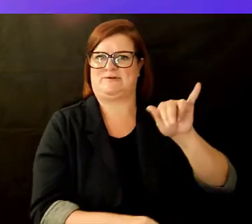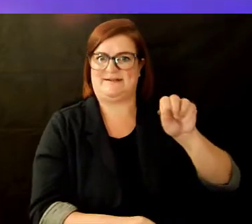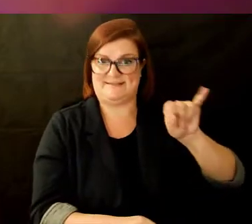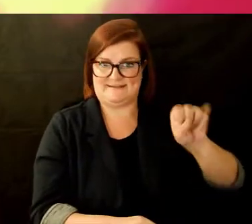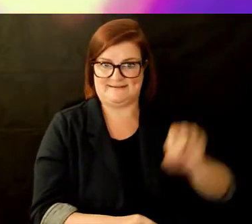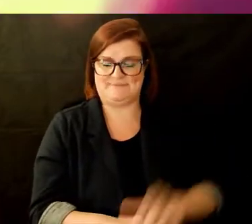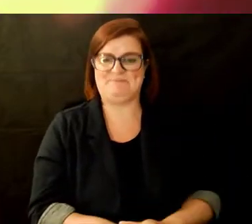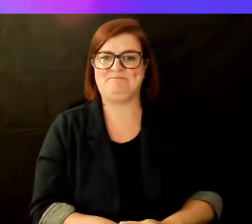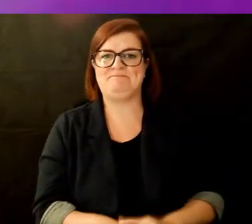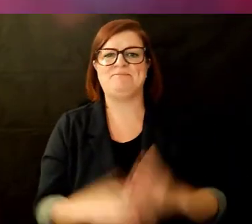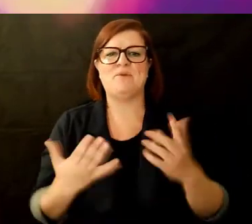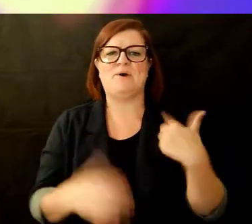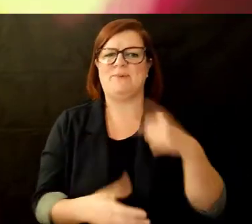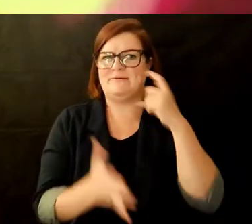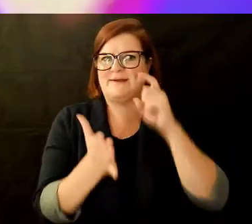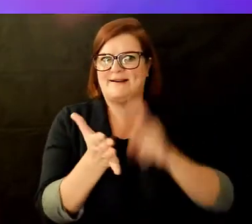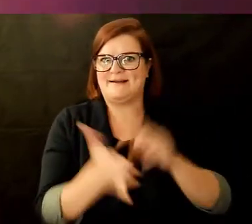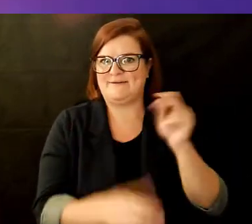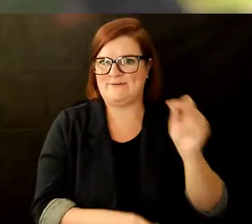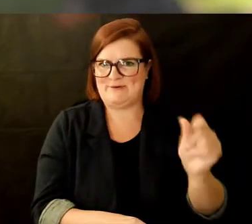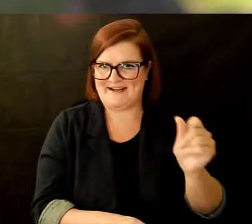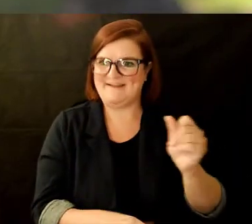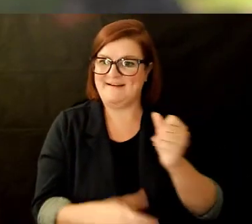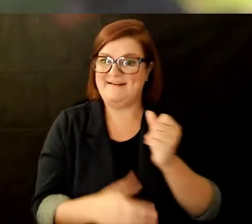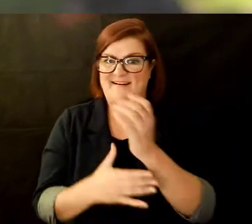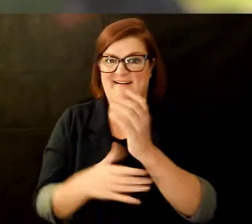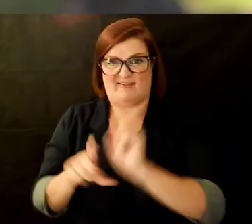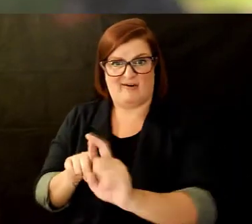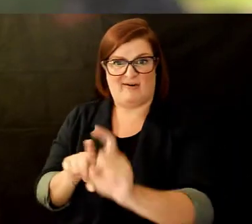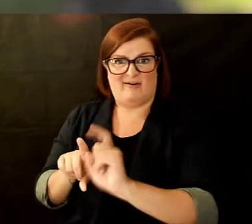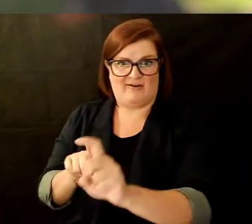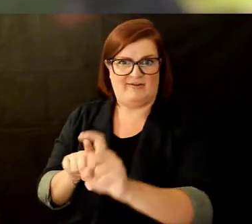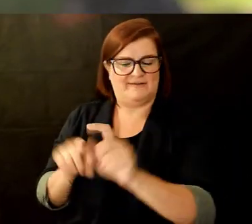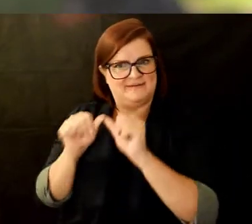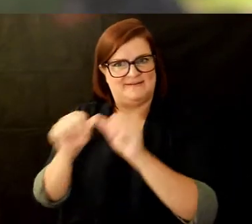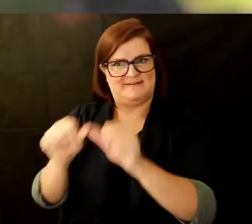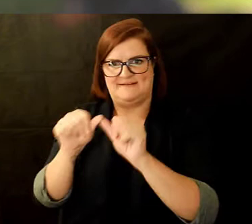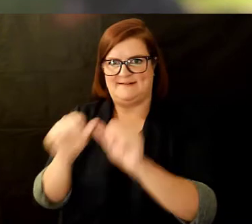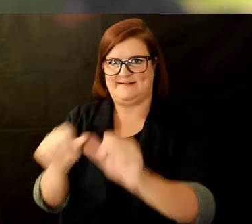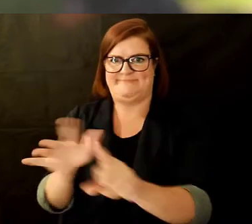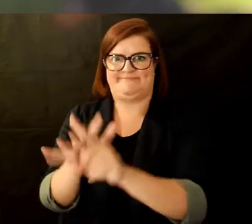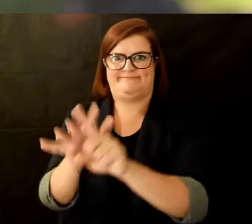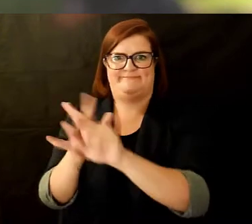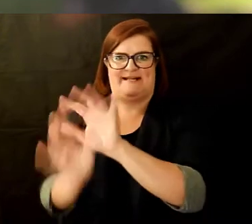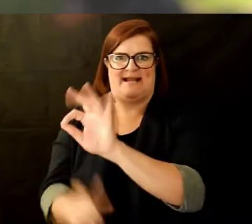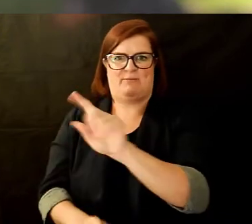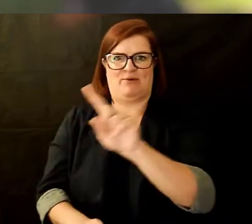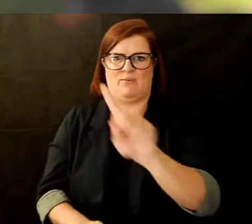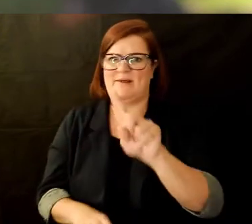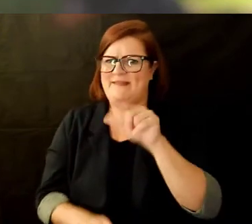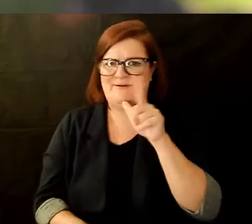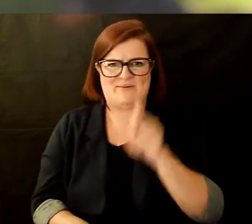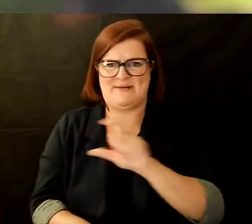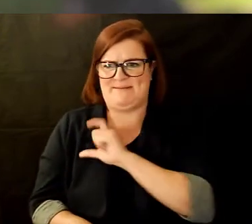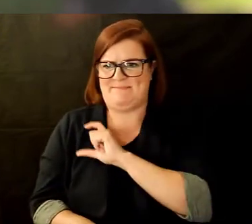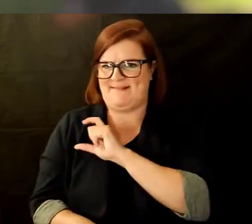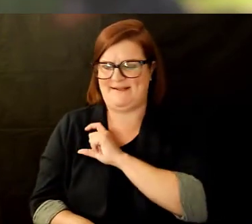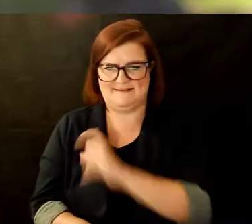What we recognize pretty quick with this is that there are calls consistently coming across 911 that don't have a law enforcement component.